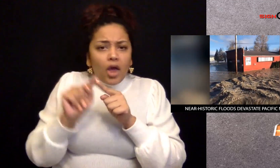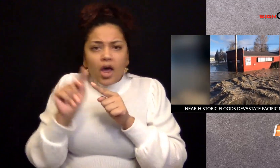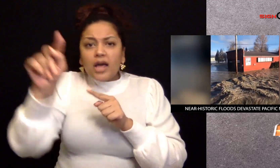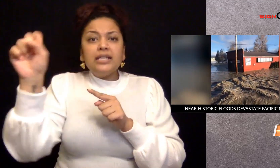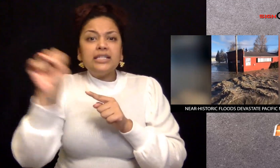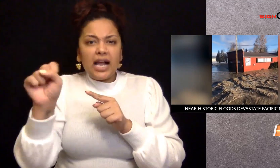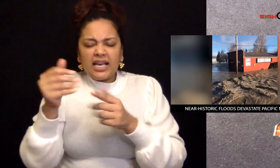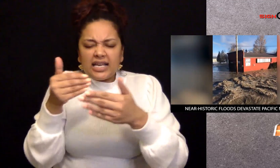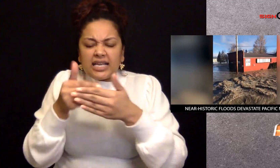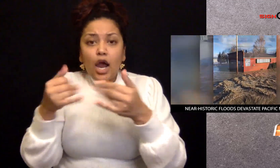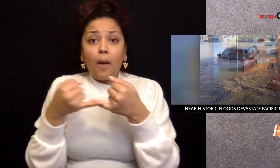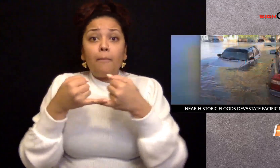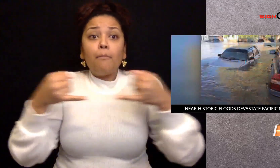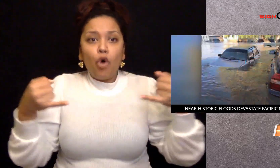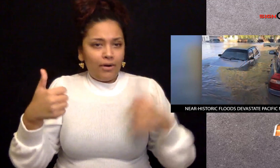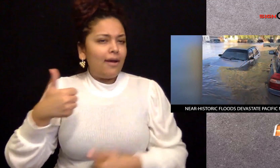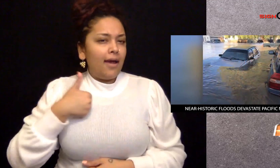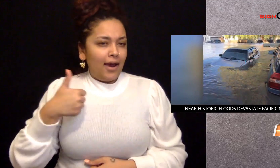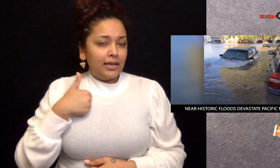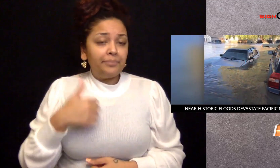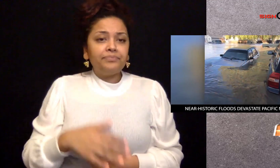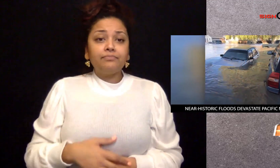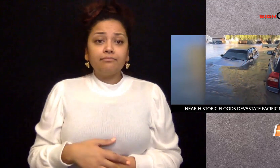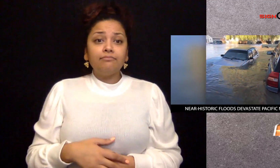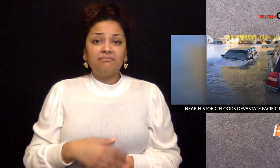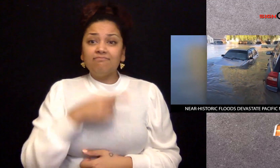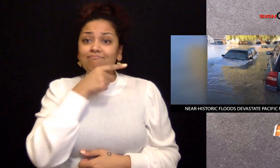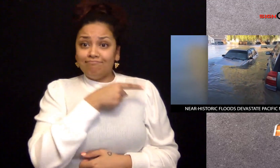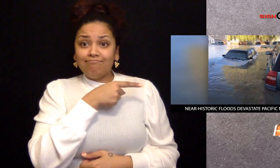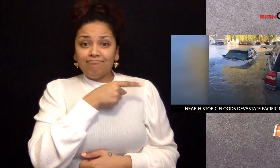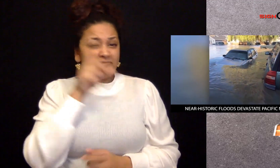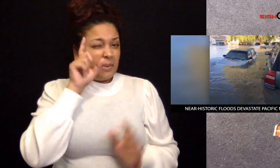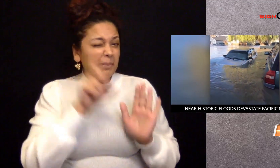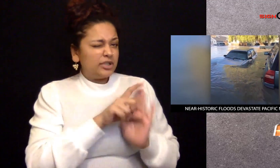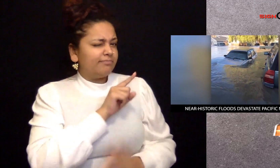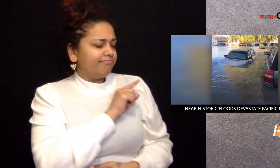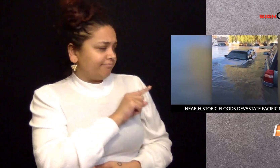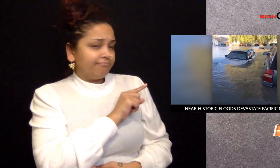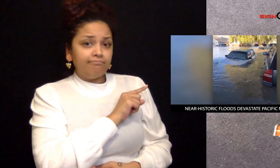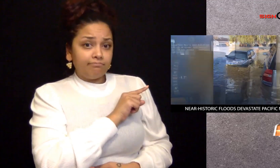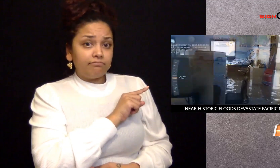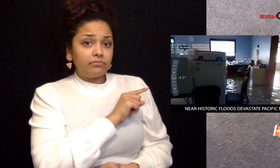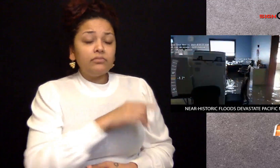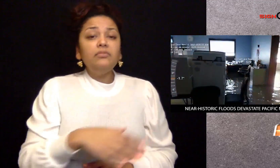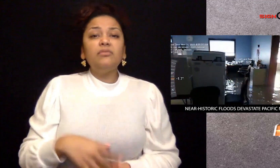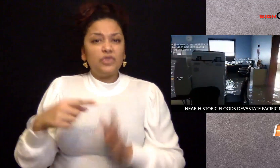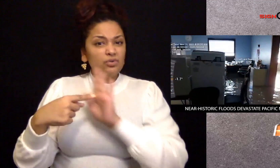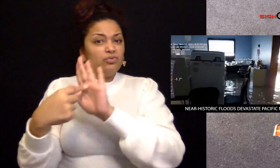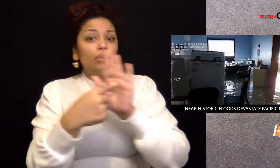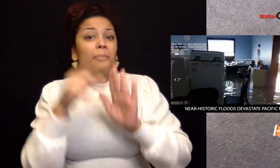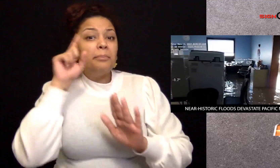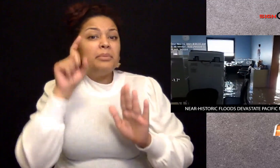the town is just over 100 miles north of Seattle near the border with Canada check out these